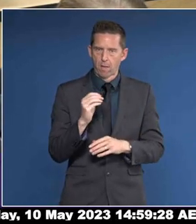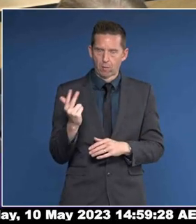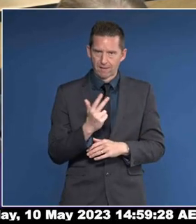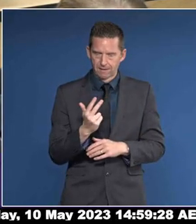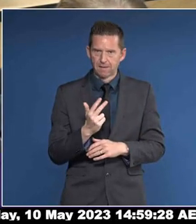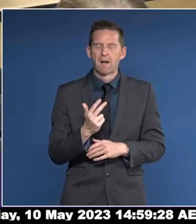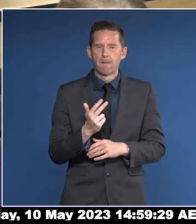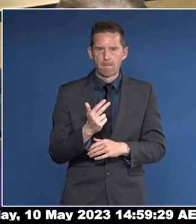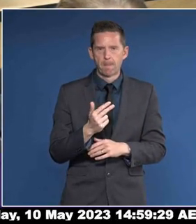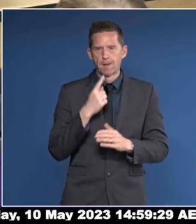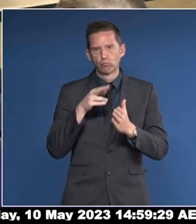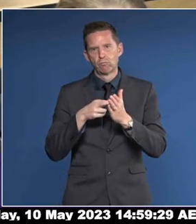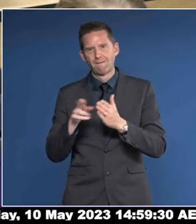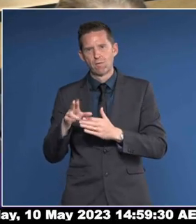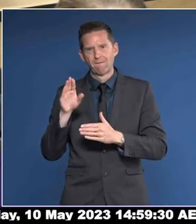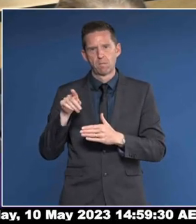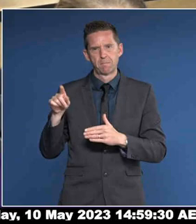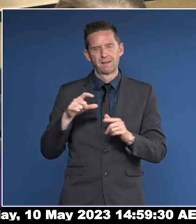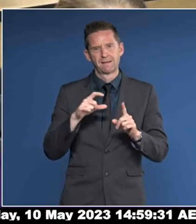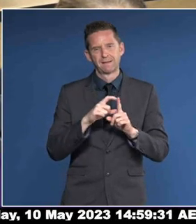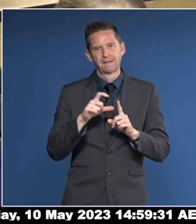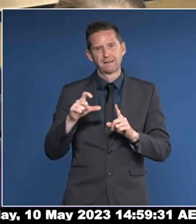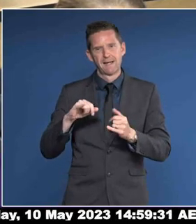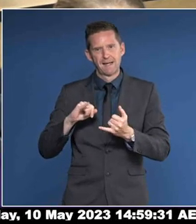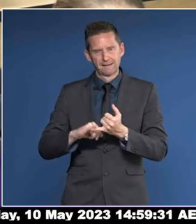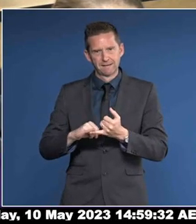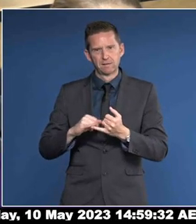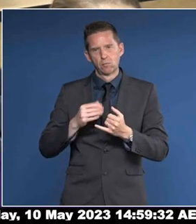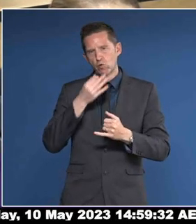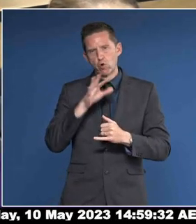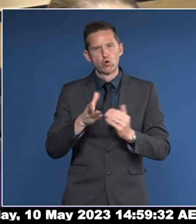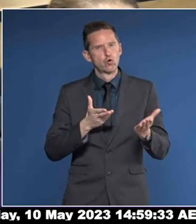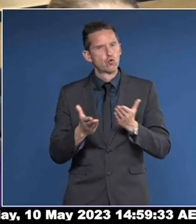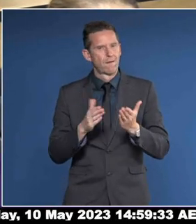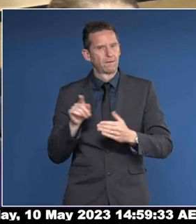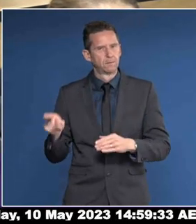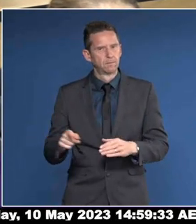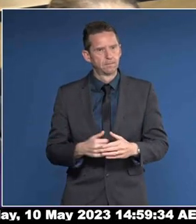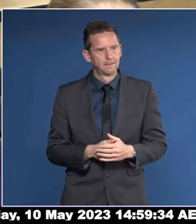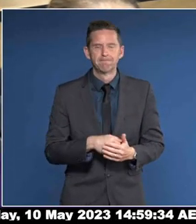by DCS.' Being a reference to Child Services. Correct. MS MAHONY: And: